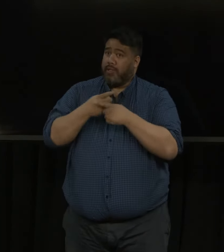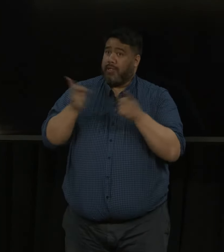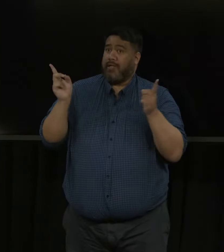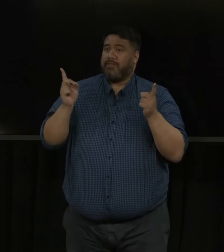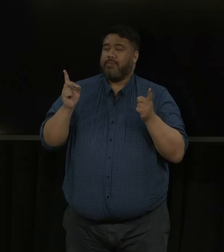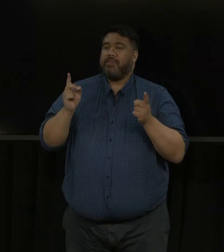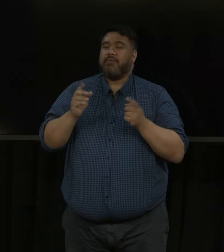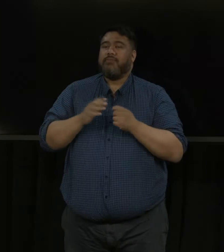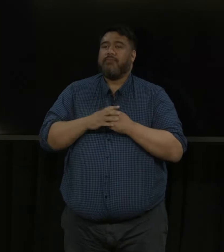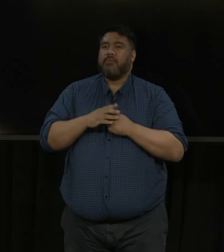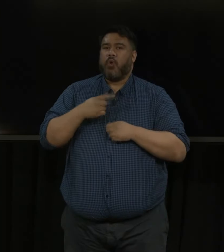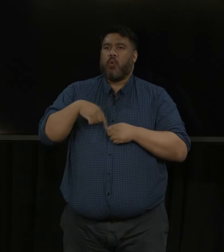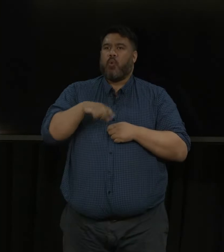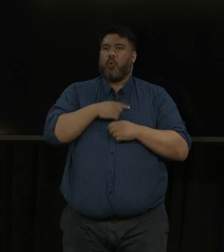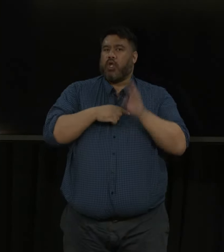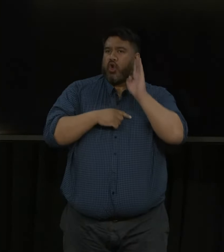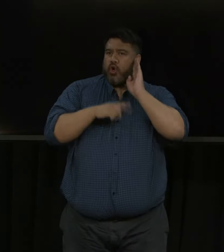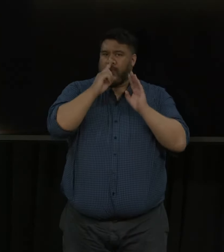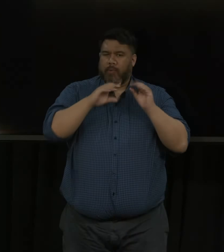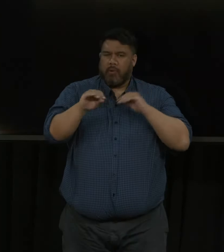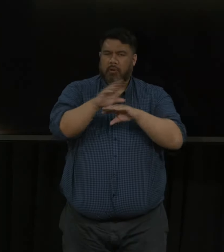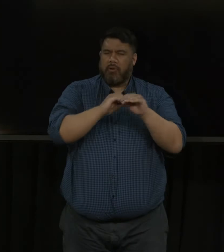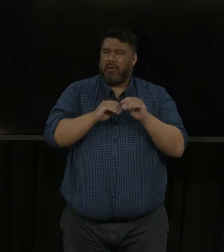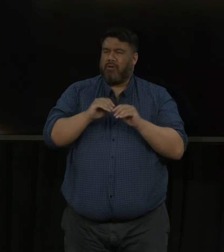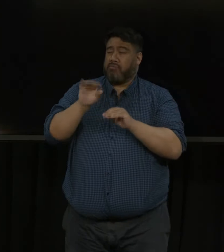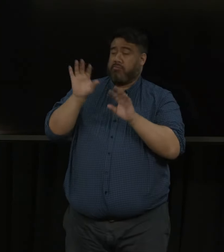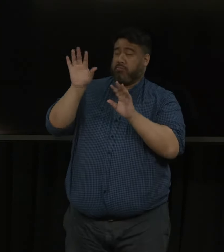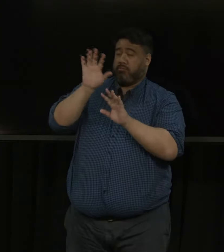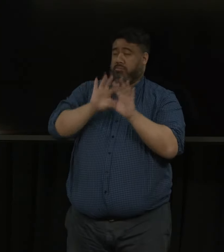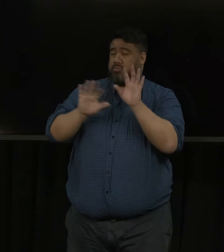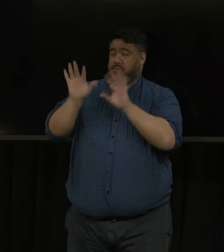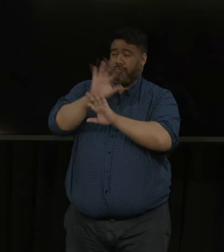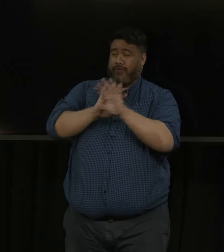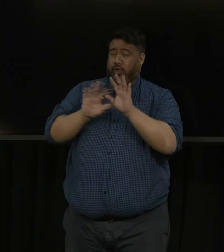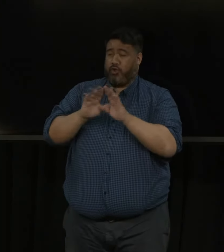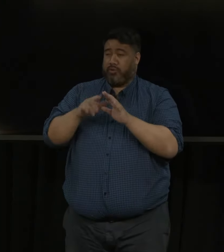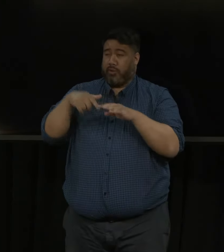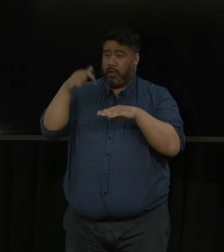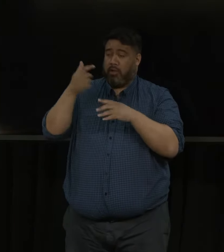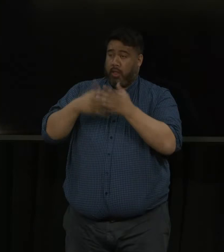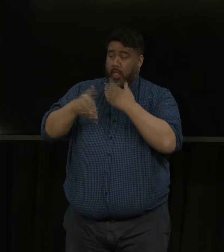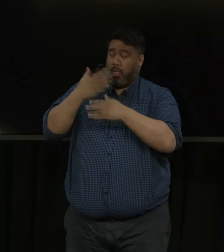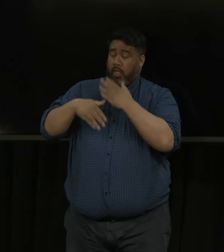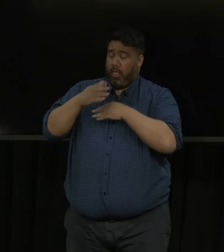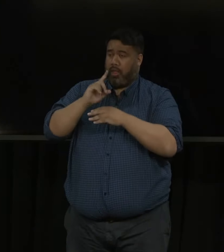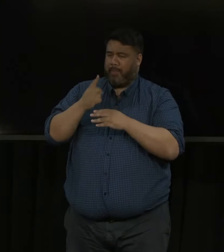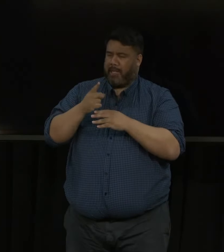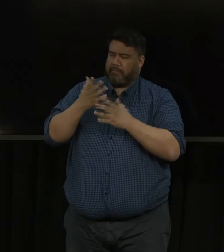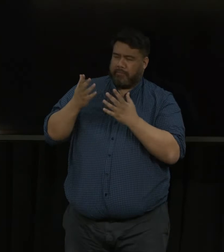three options that exist for us other way we use vaccines, testing and masks. $$TRANSMIT>>